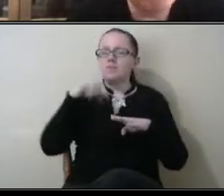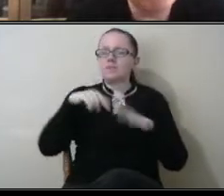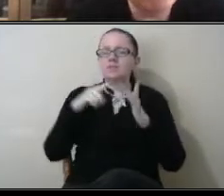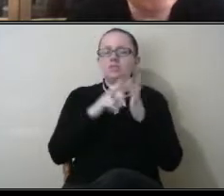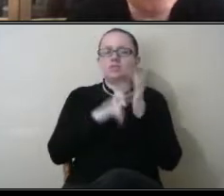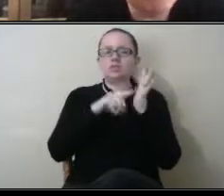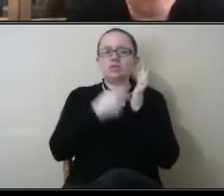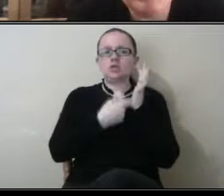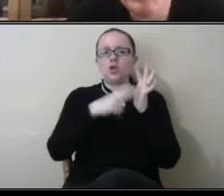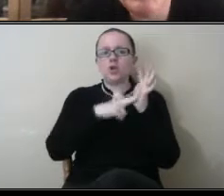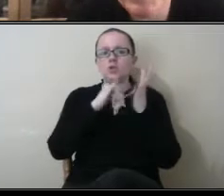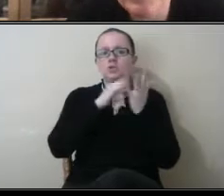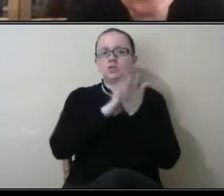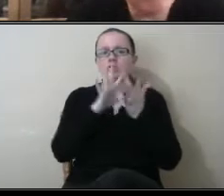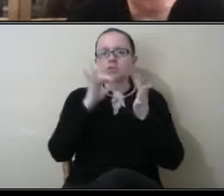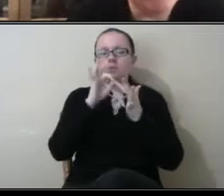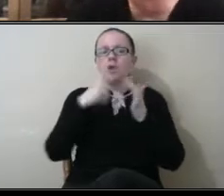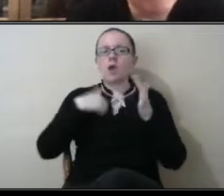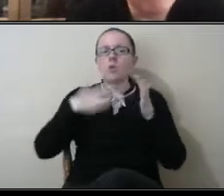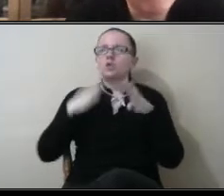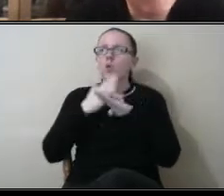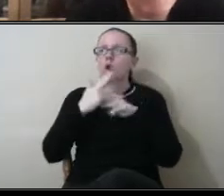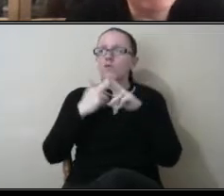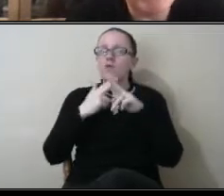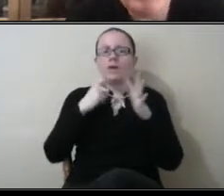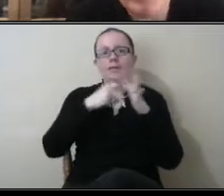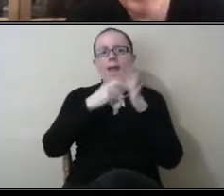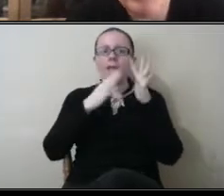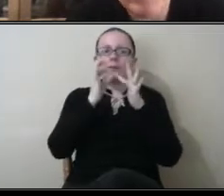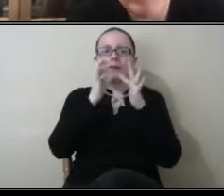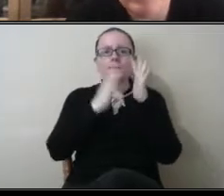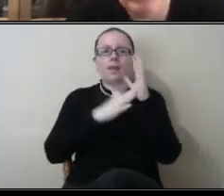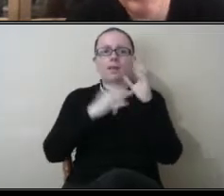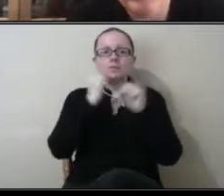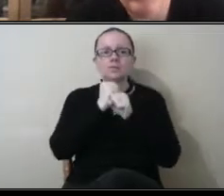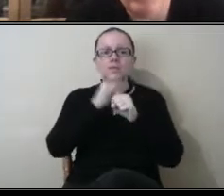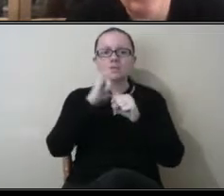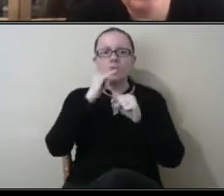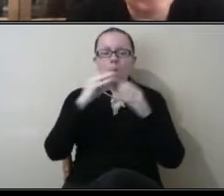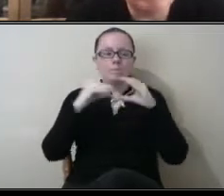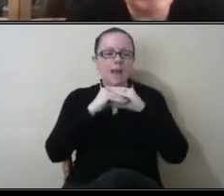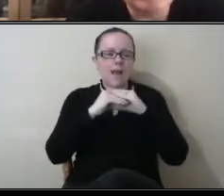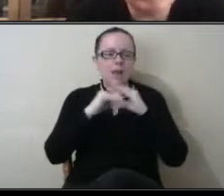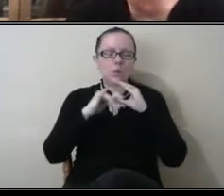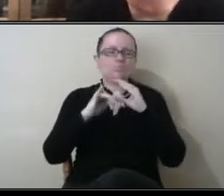you know go and work for kpmg or westpac with um but yeah we're really open and again if that's